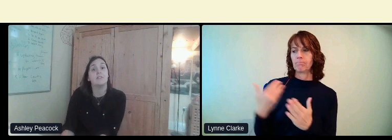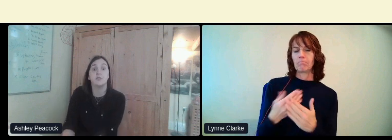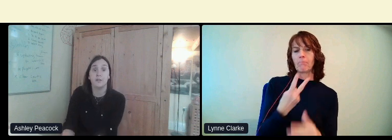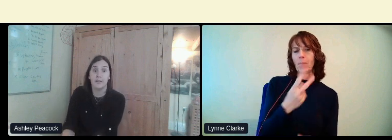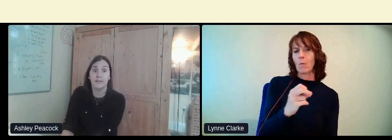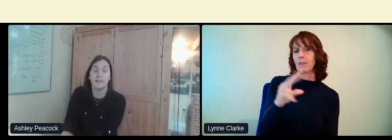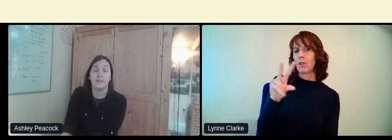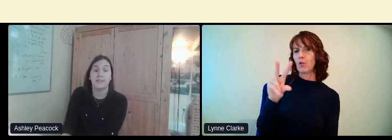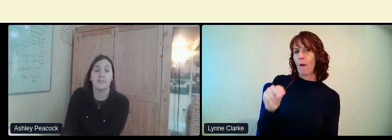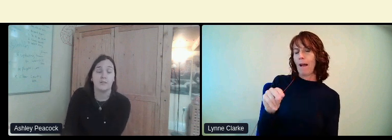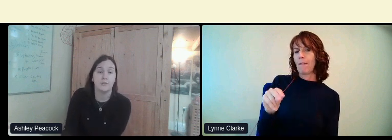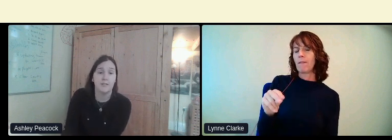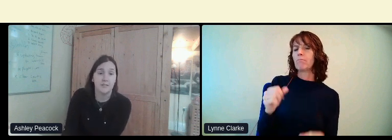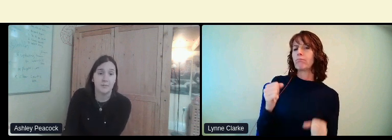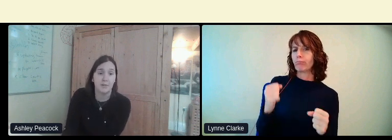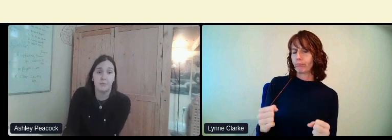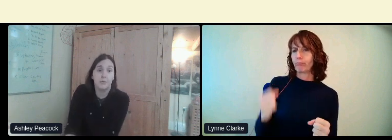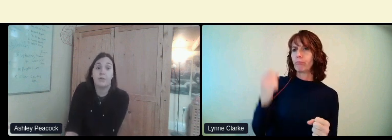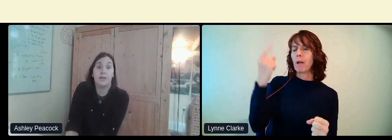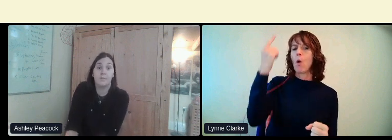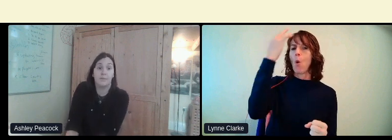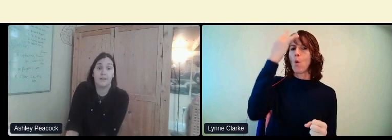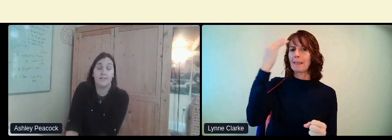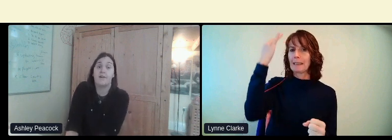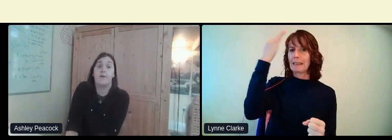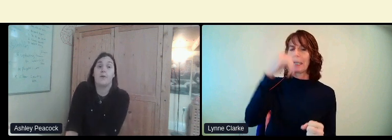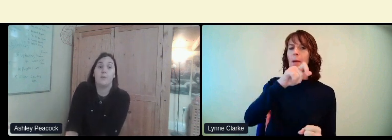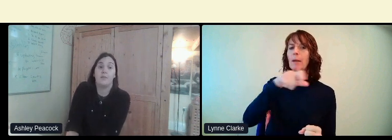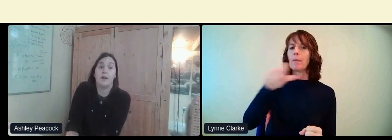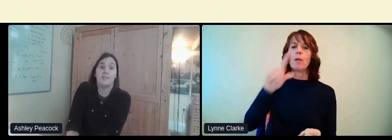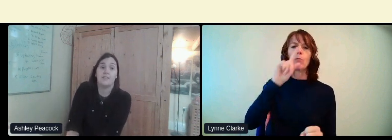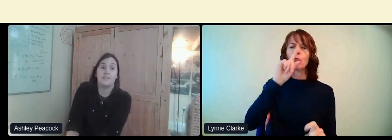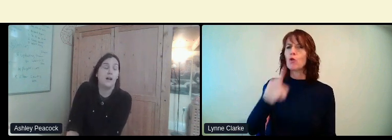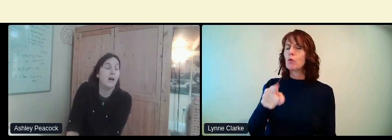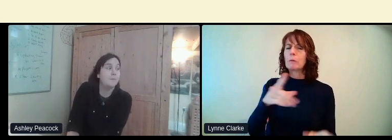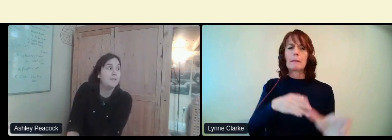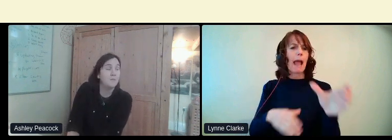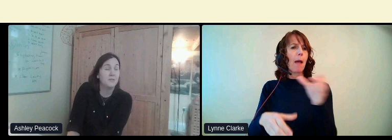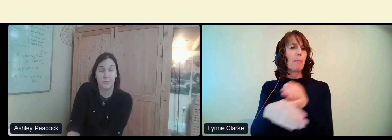was a strong idea that essentially autistic people couldn't empathise with others and this was known